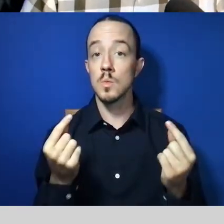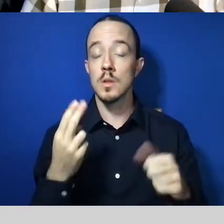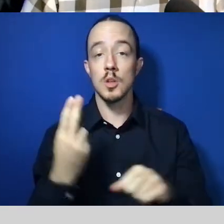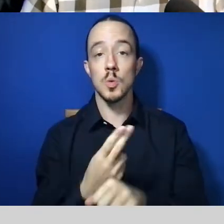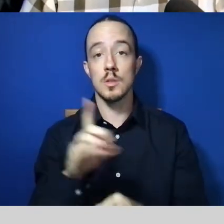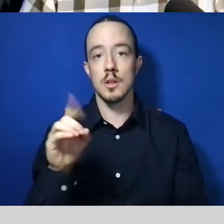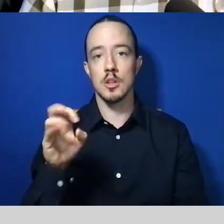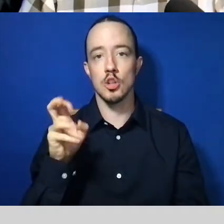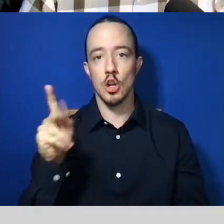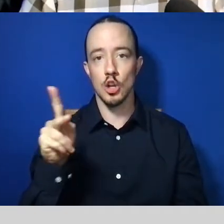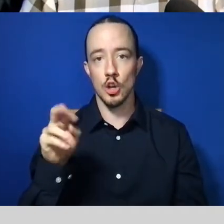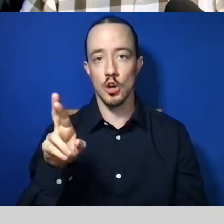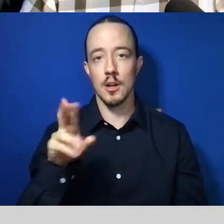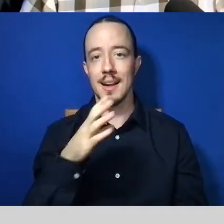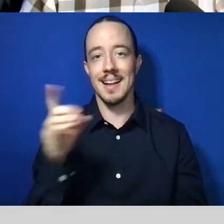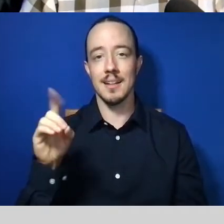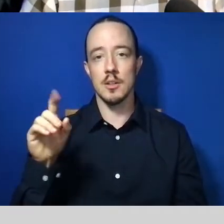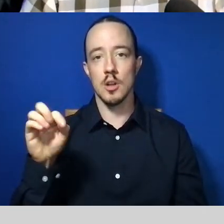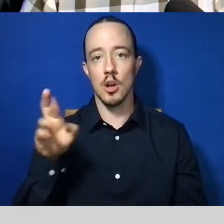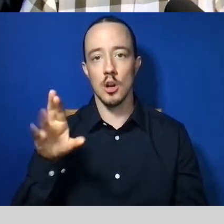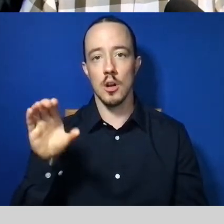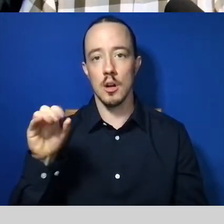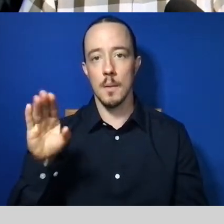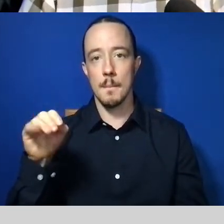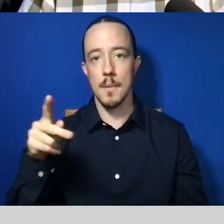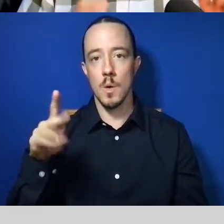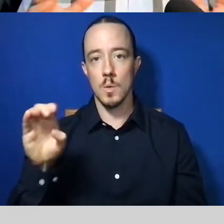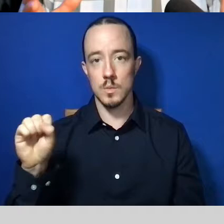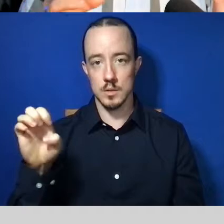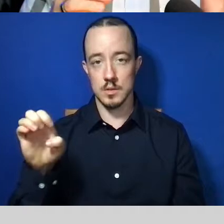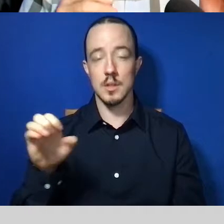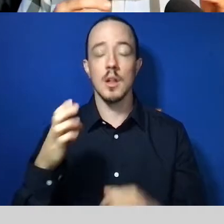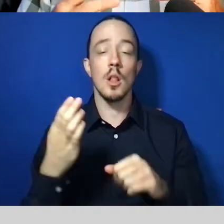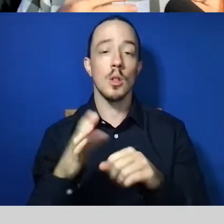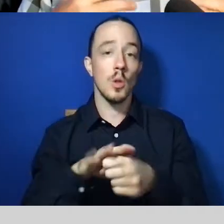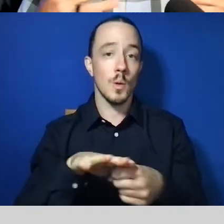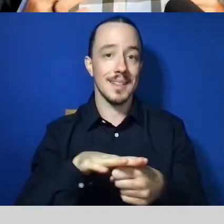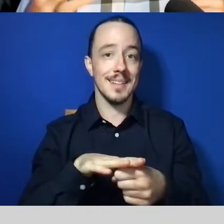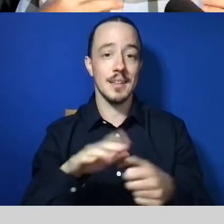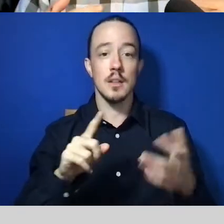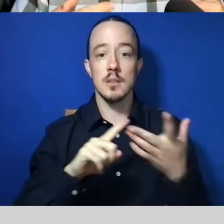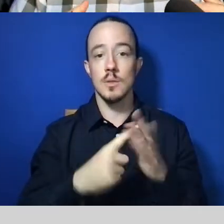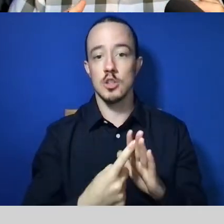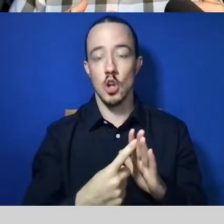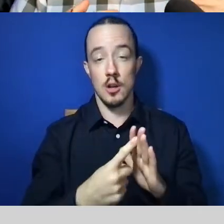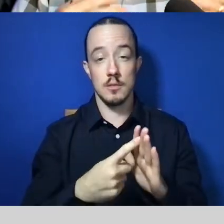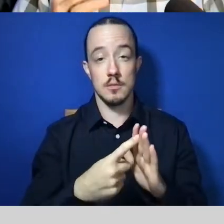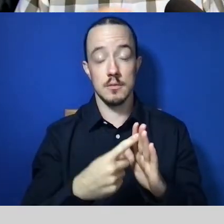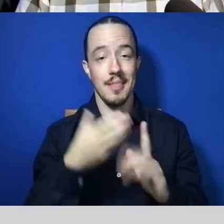locally on the developers' workstations. And so that's where they start. And all the needed services we try and mimic